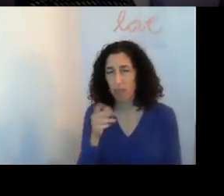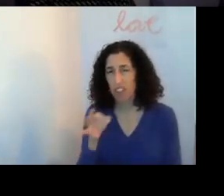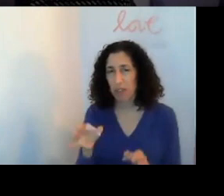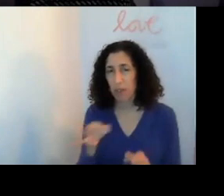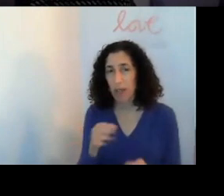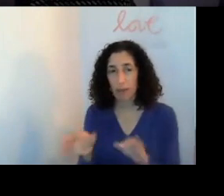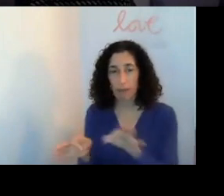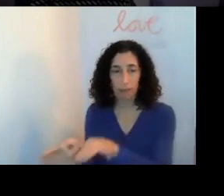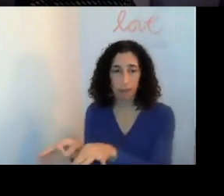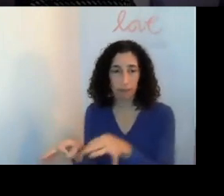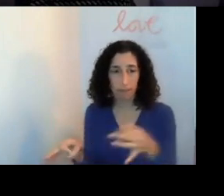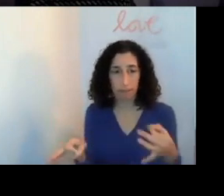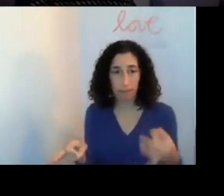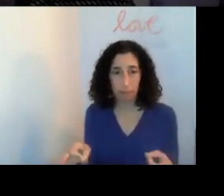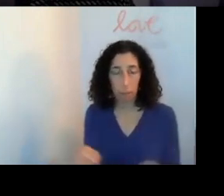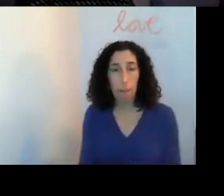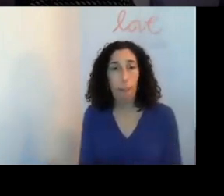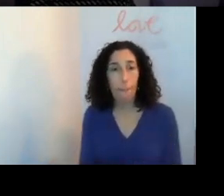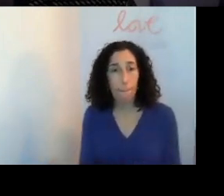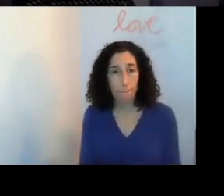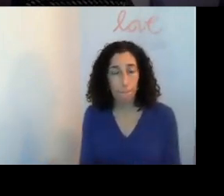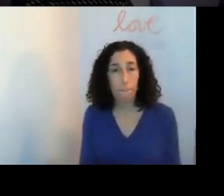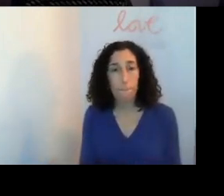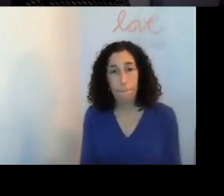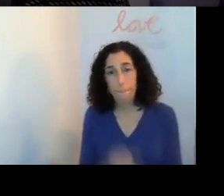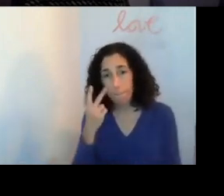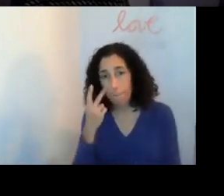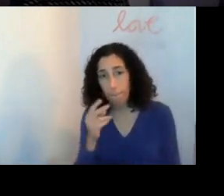the cover are dispersed amidst the type on the pages, and begin to